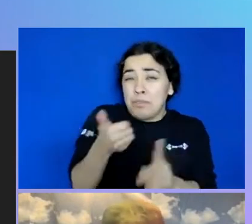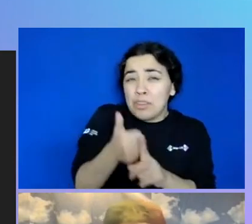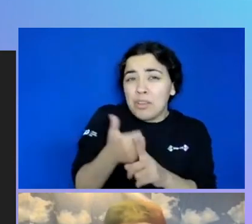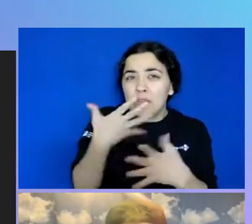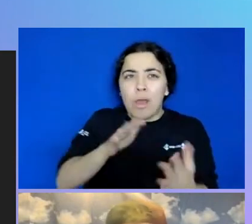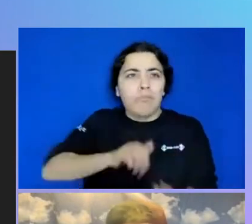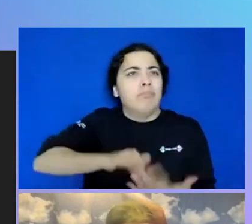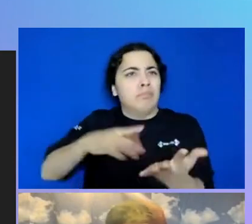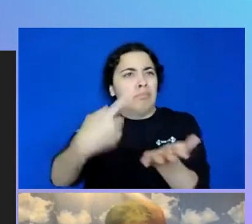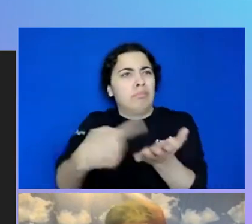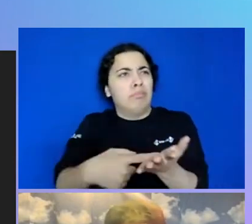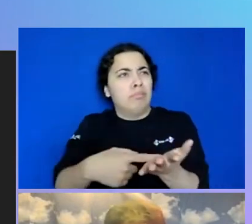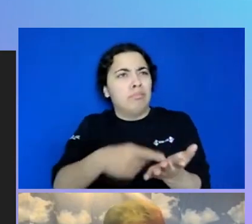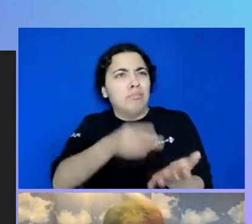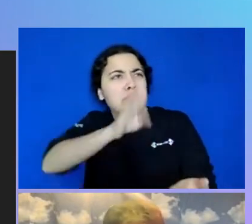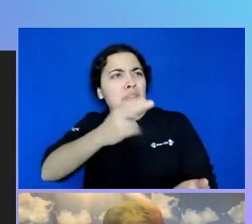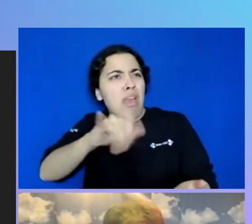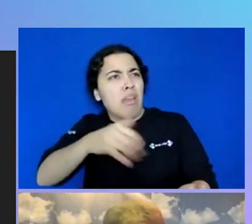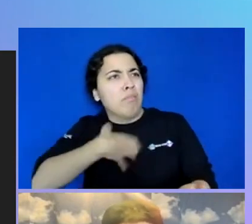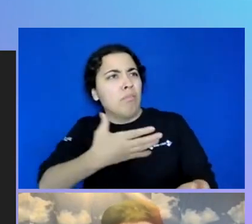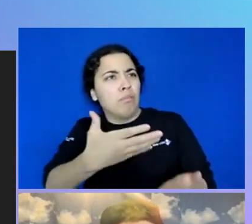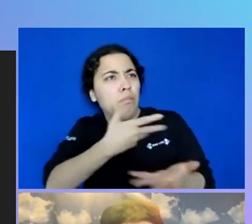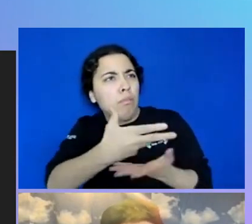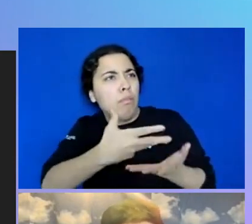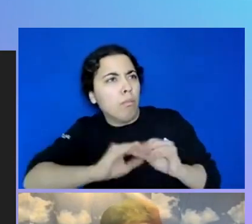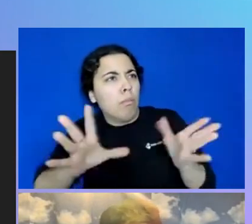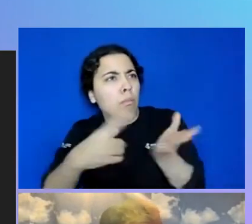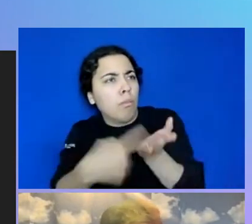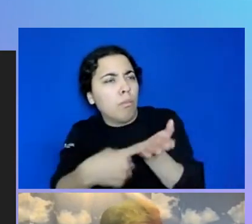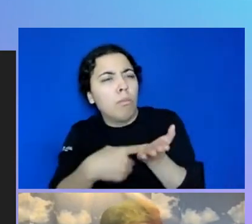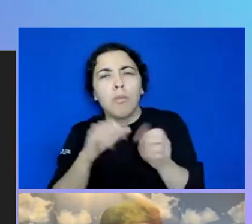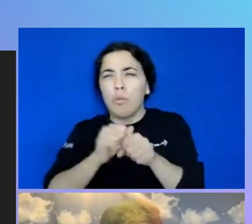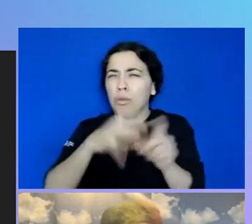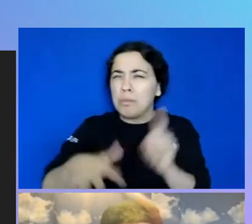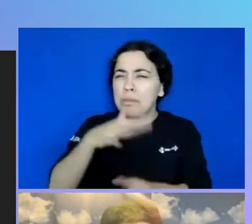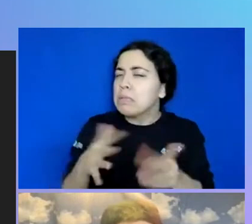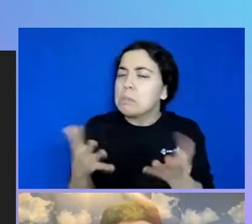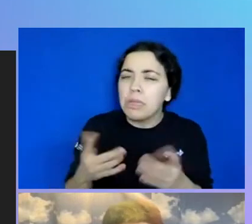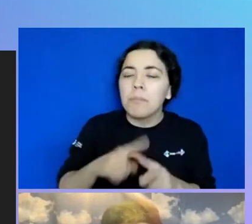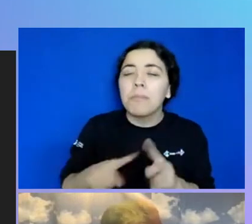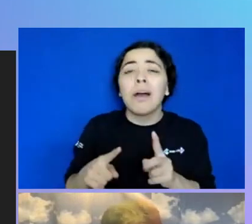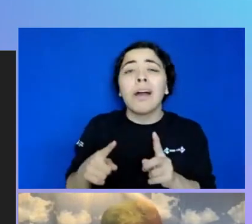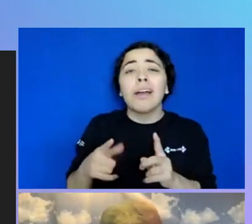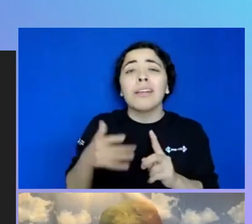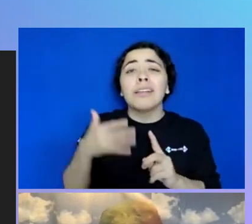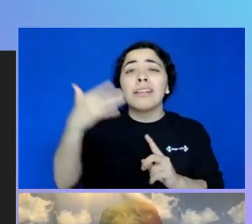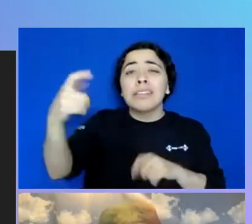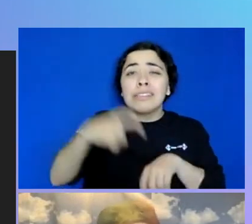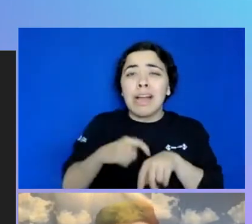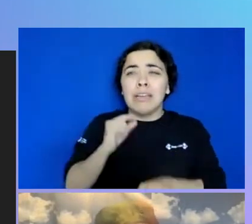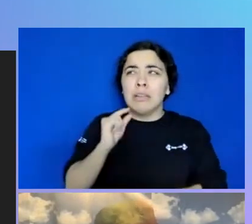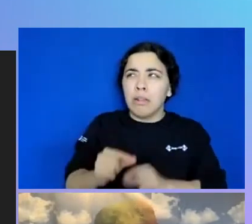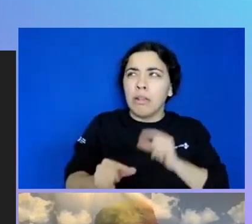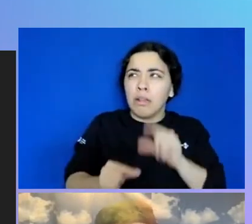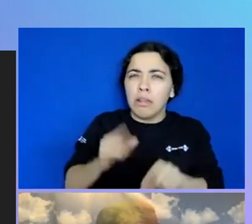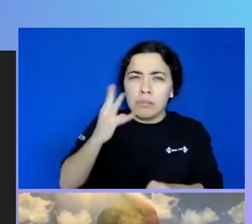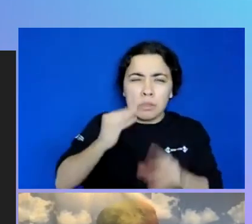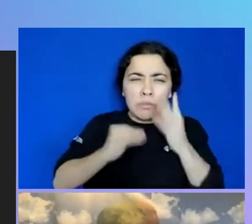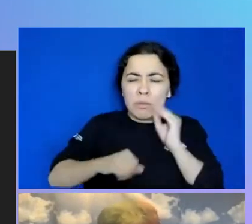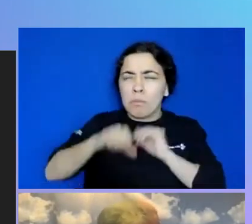workplace. But it might be something that builds up over time and becomes something that